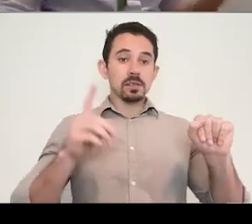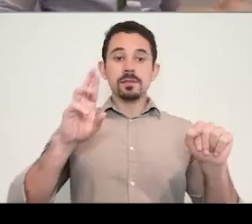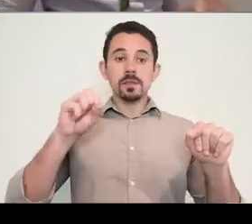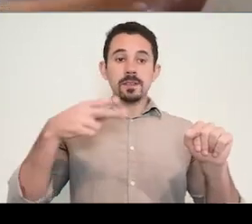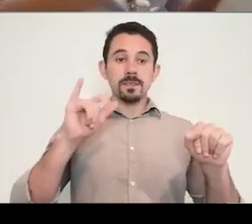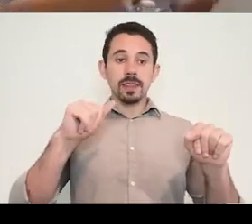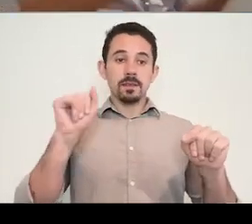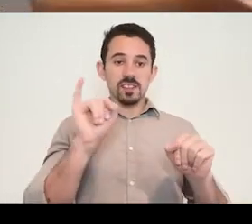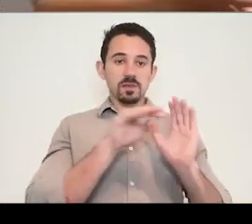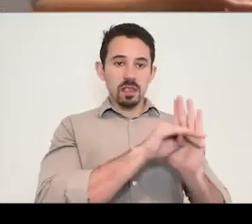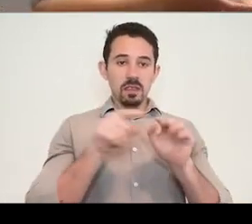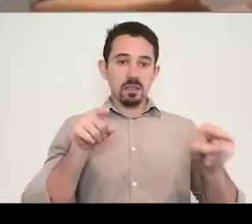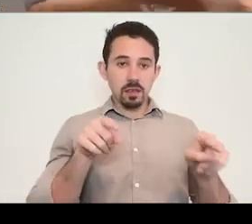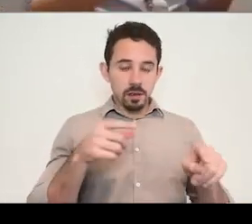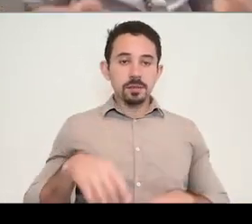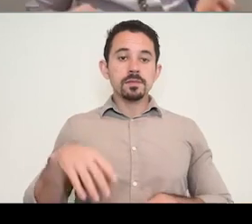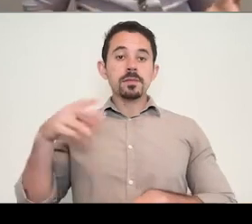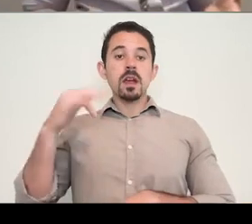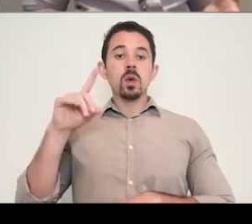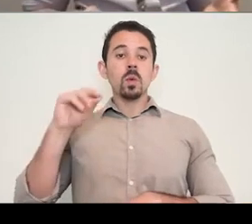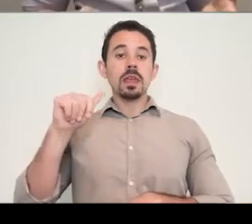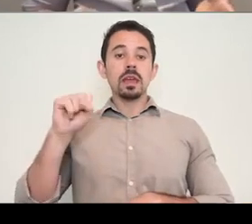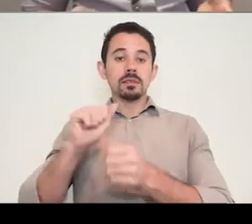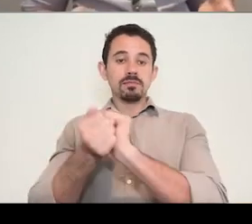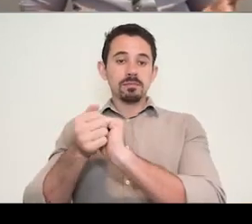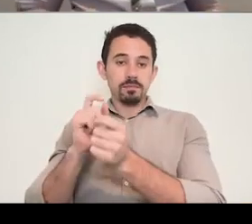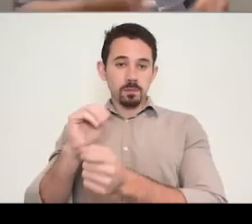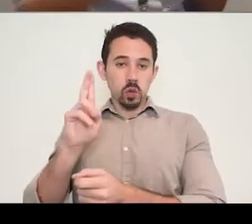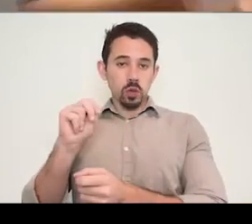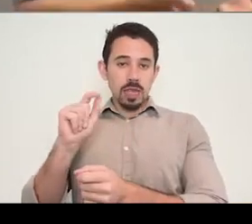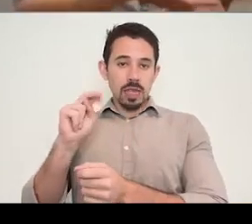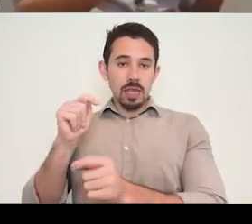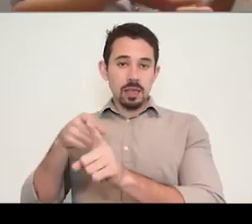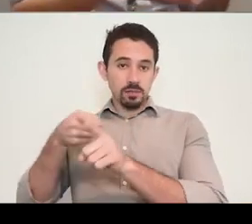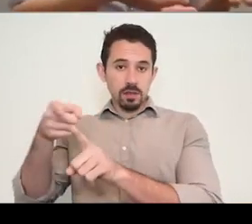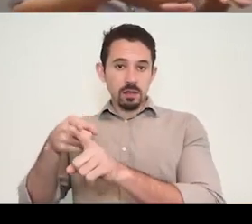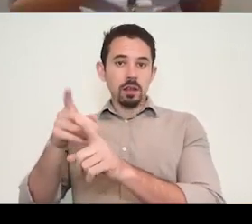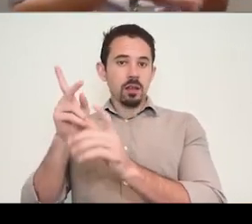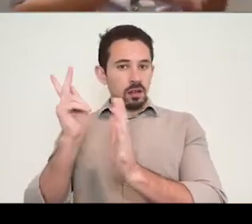So in both C. elegans and drosophila infection models the hydrolase mutant strain killed the